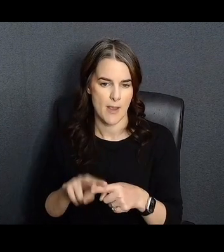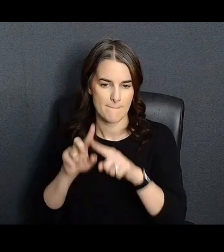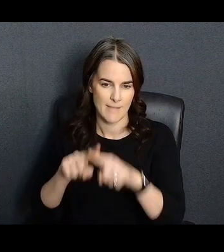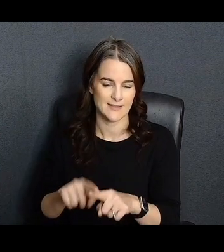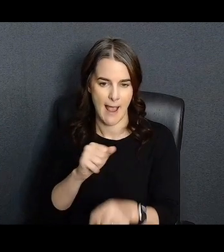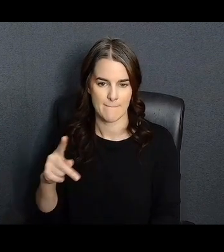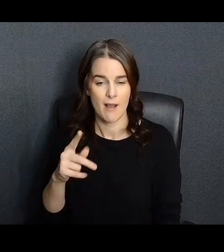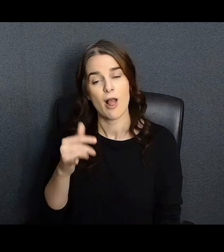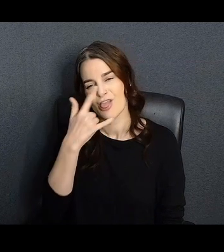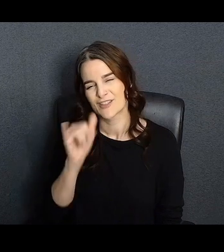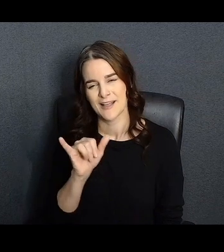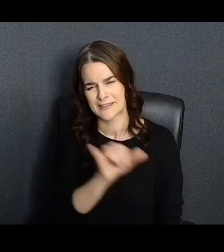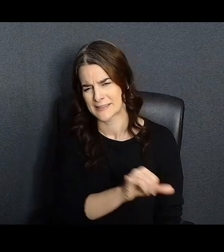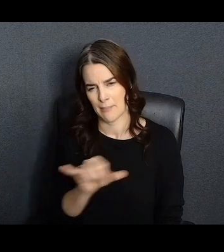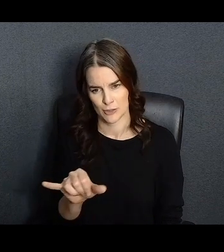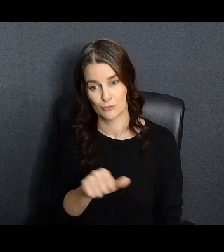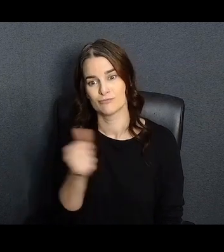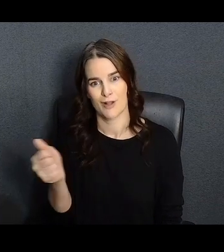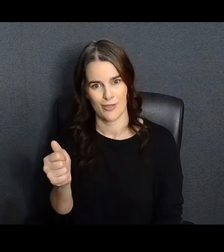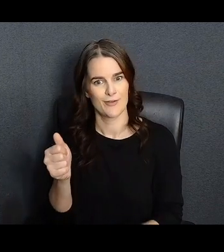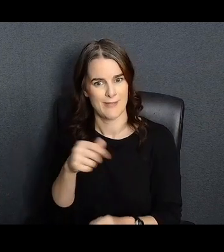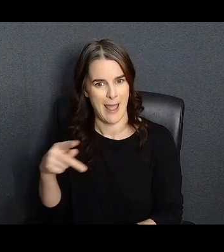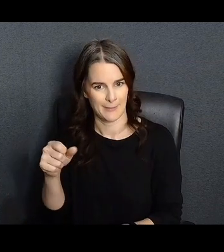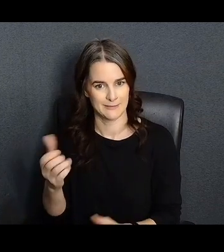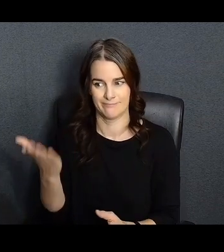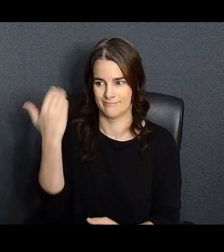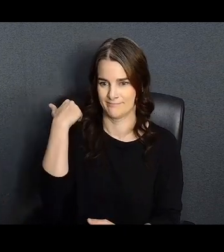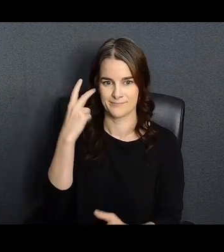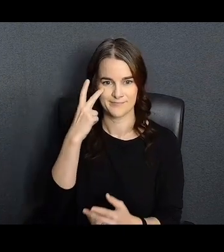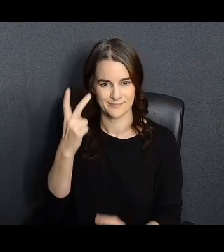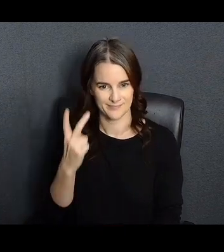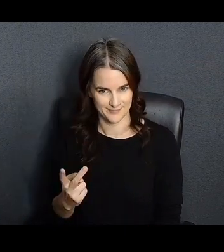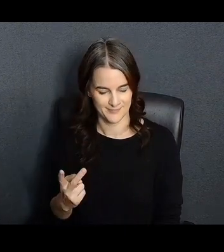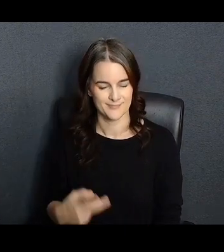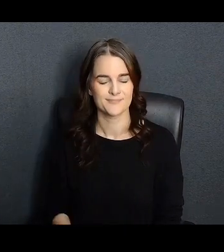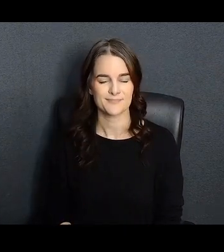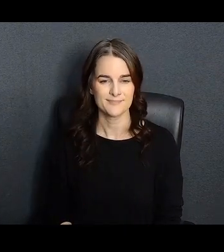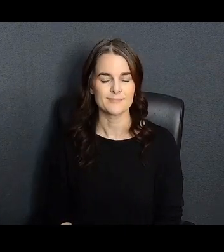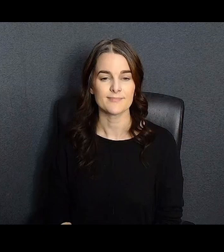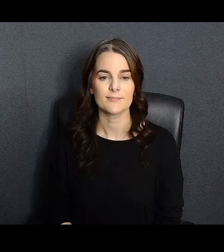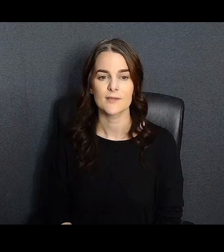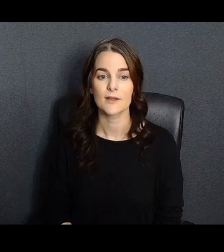looks similar to some of the other ones that we've seen. However, you'll notice that the home page of Grid